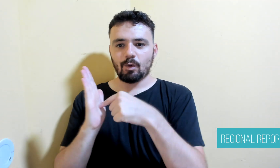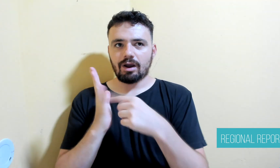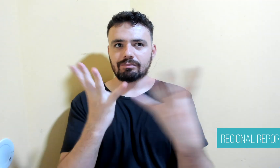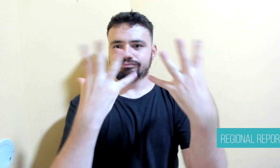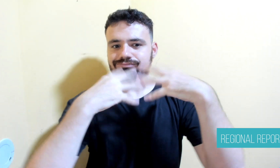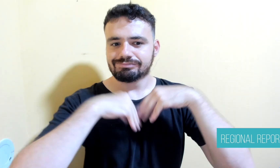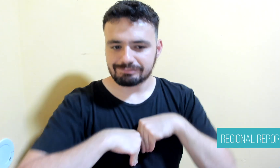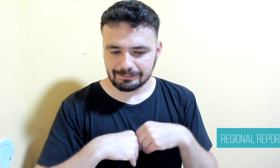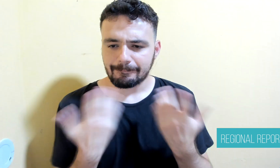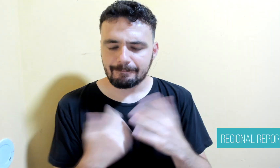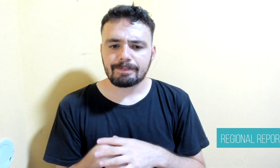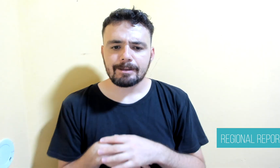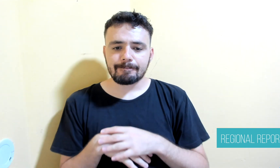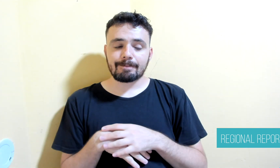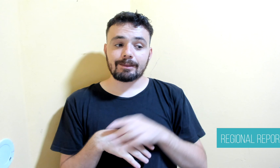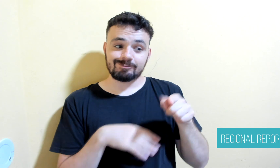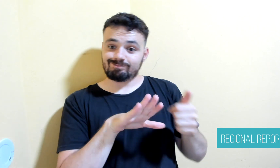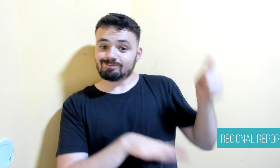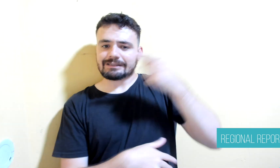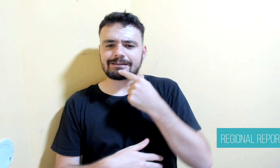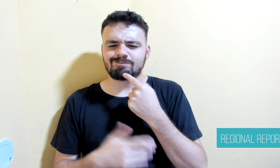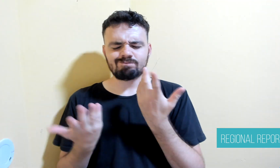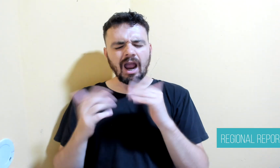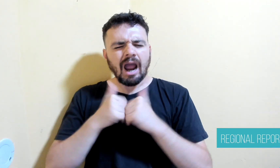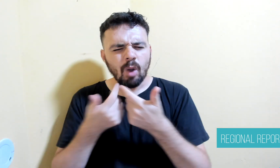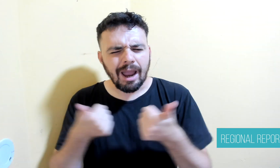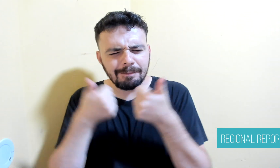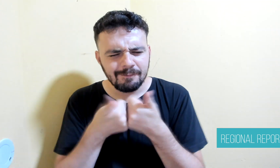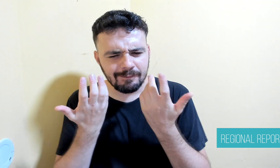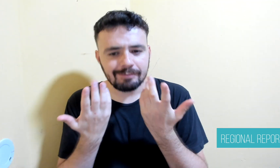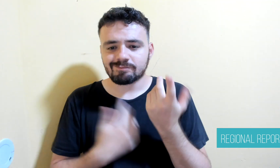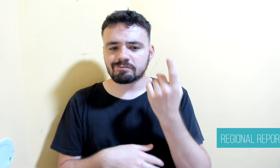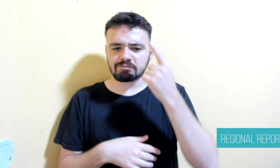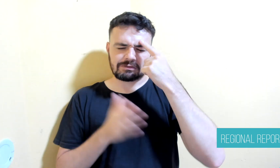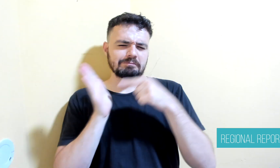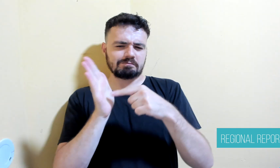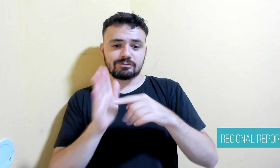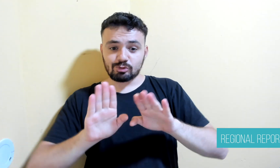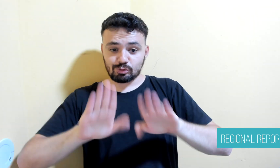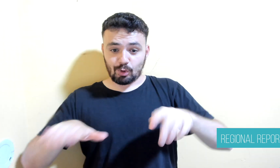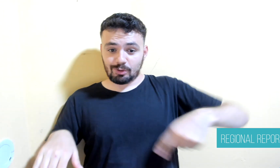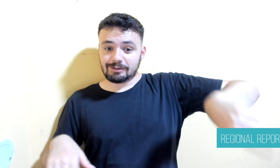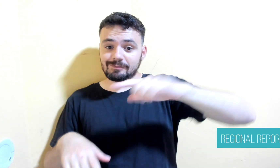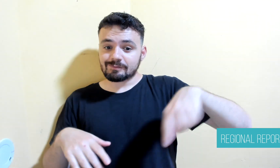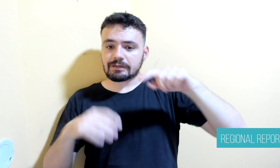questions and wait for answers. This is how language is spun